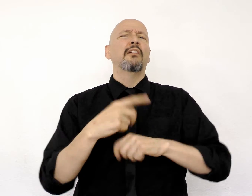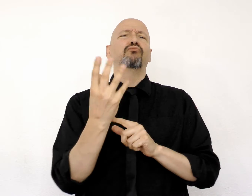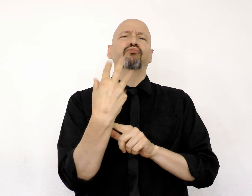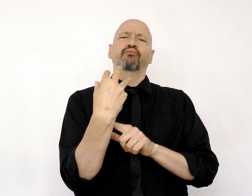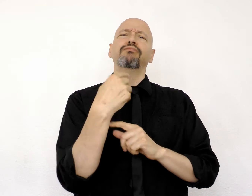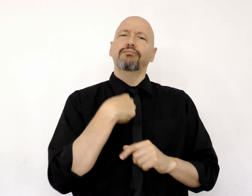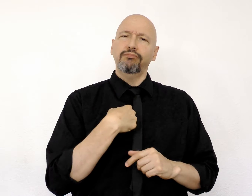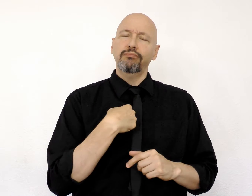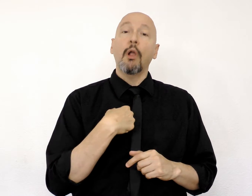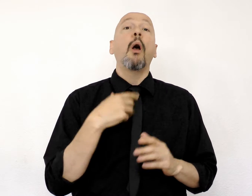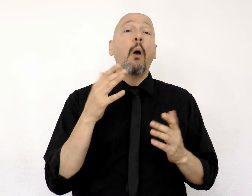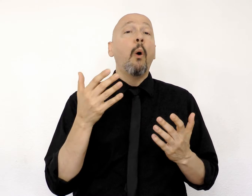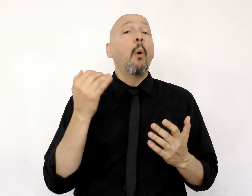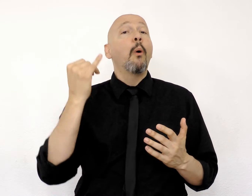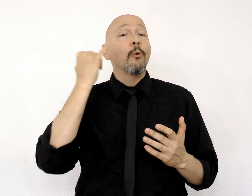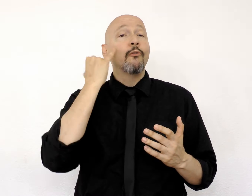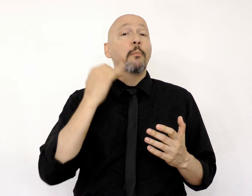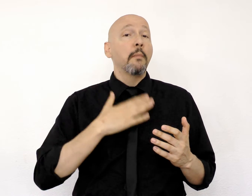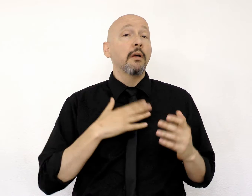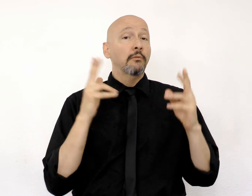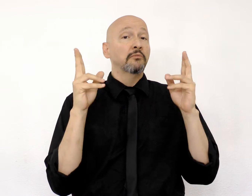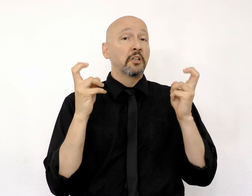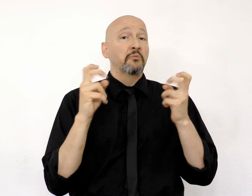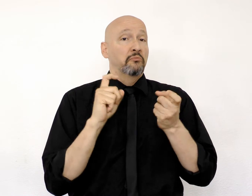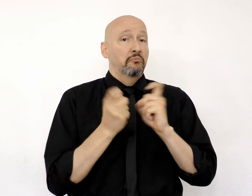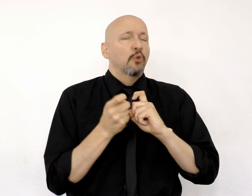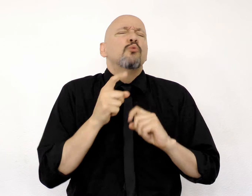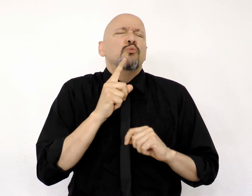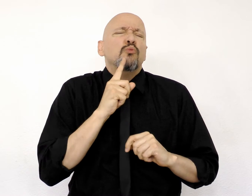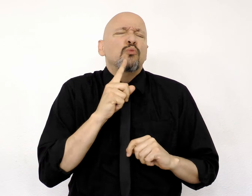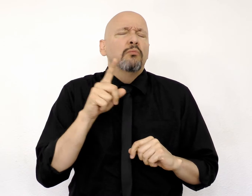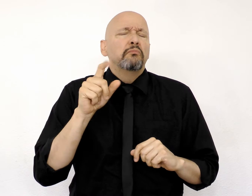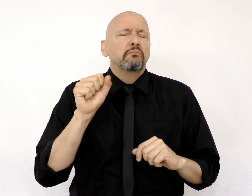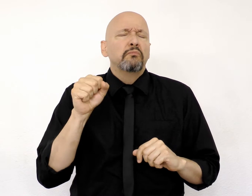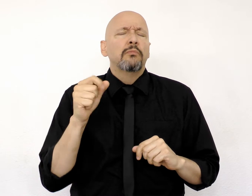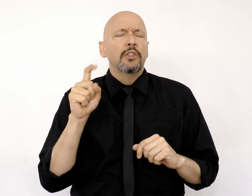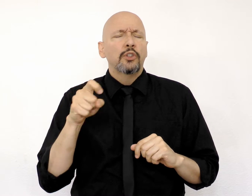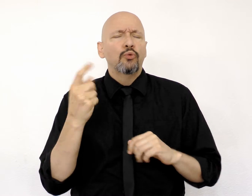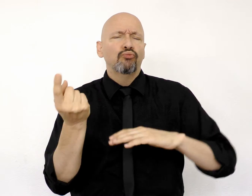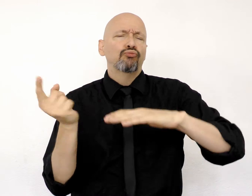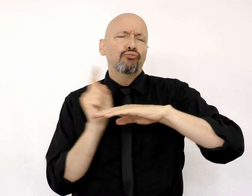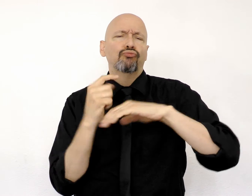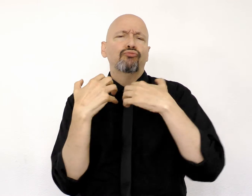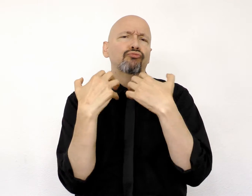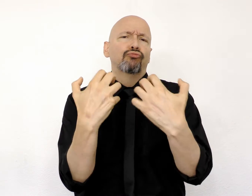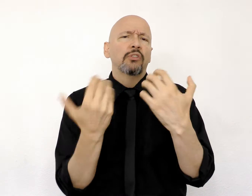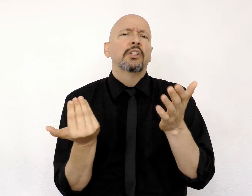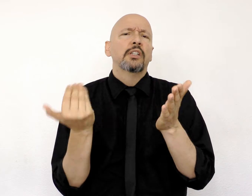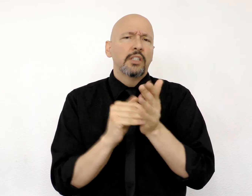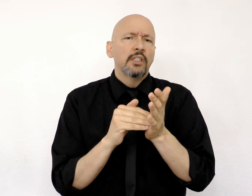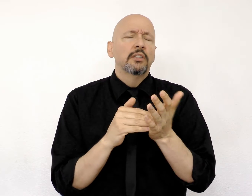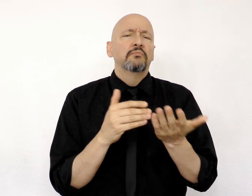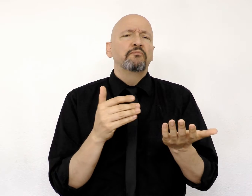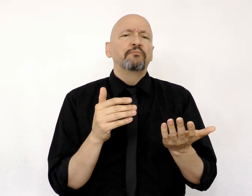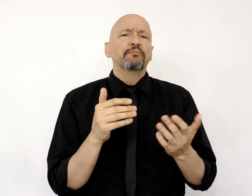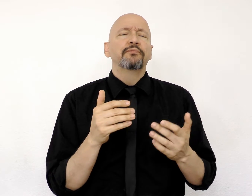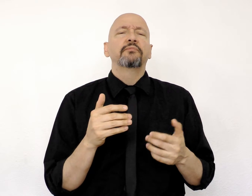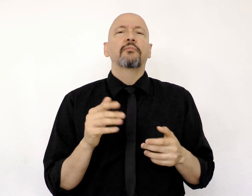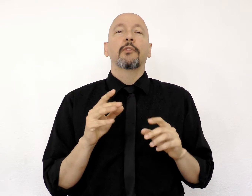Just one time. Oh, sure, if my topic changes, yes I'll need to get in front of an audience again.